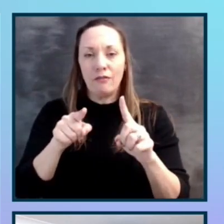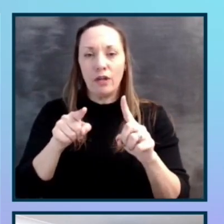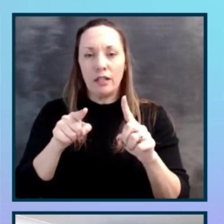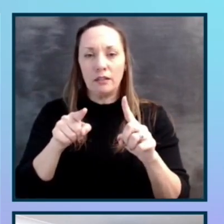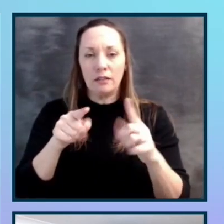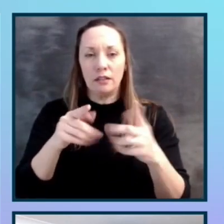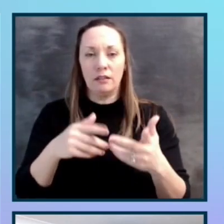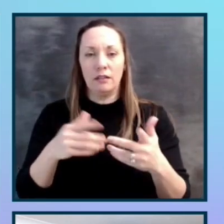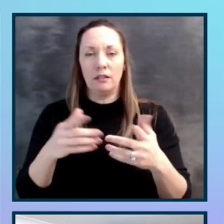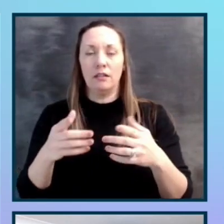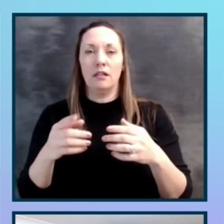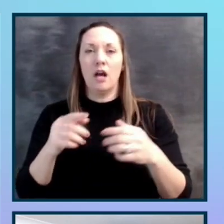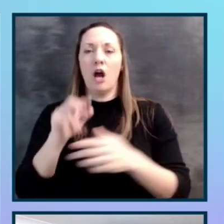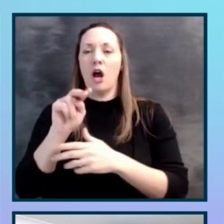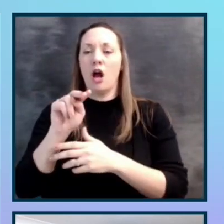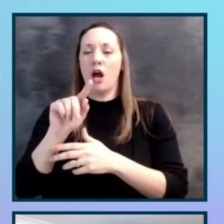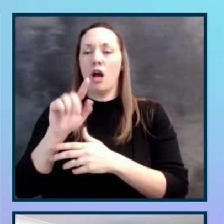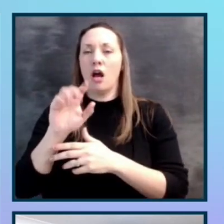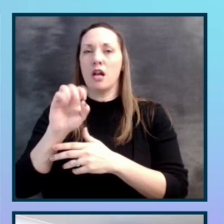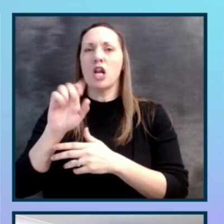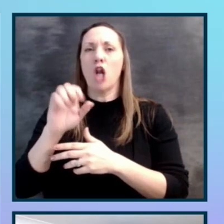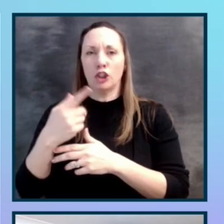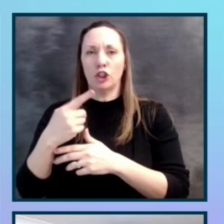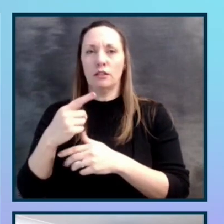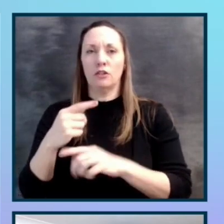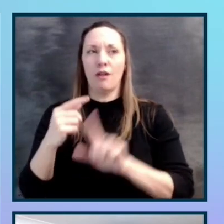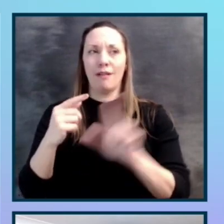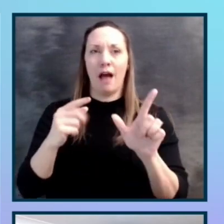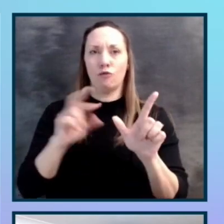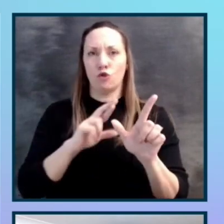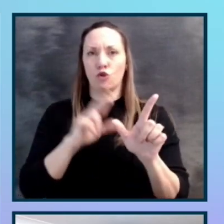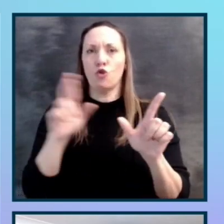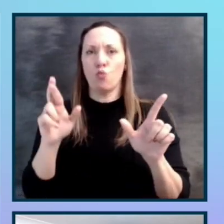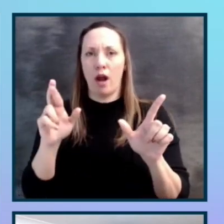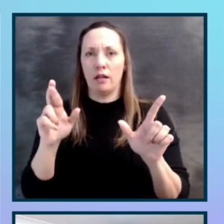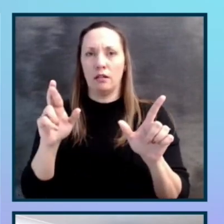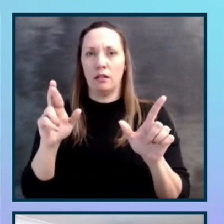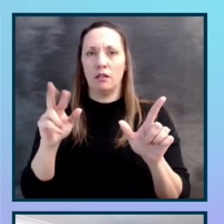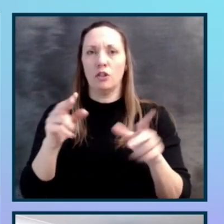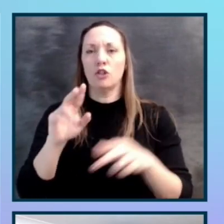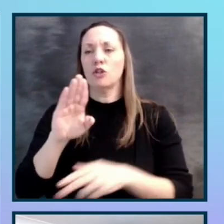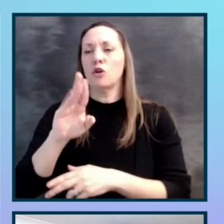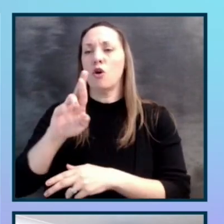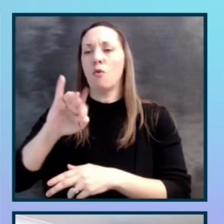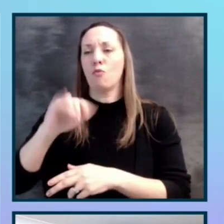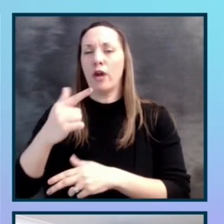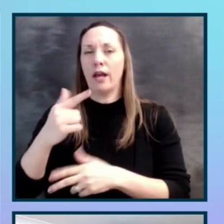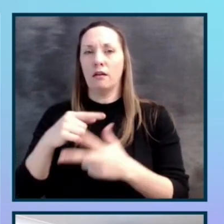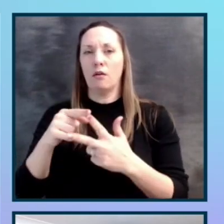different number of notches, as we say, so, a galley has eight to the left, or right.